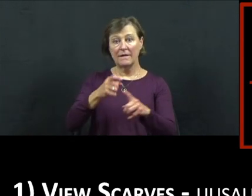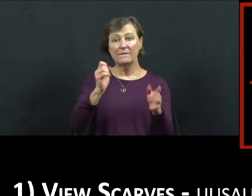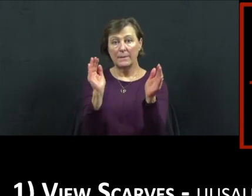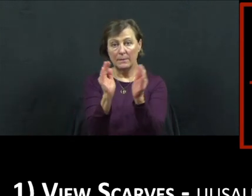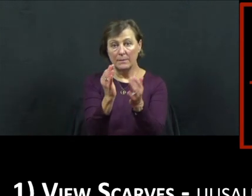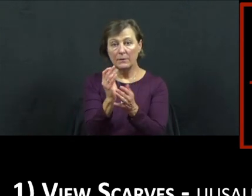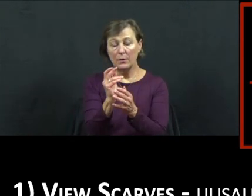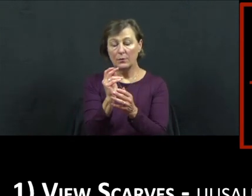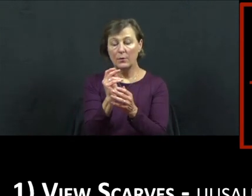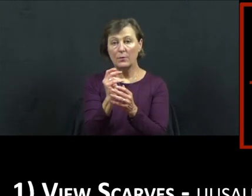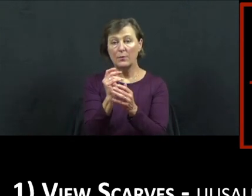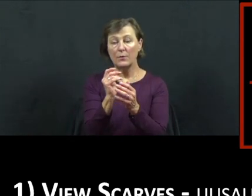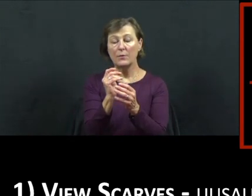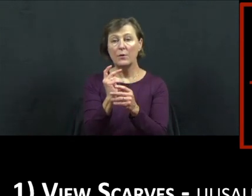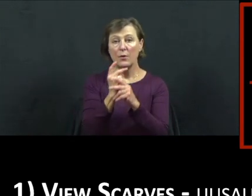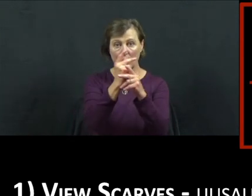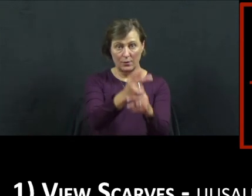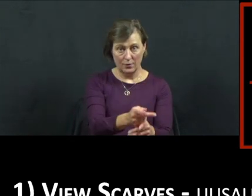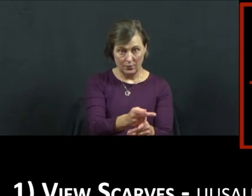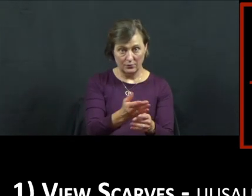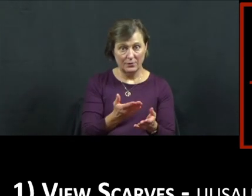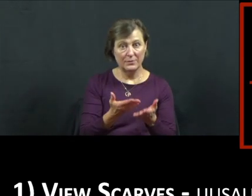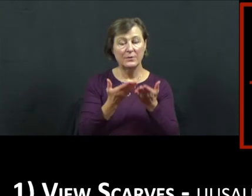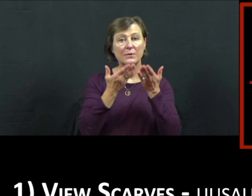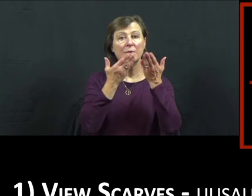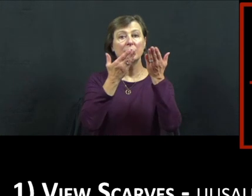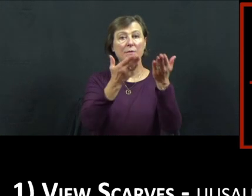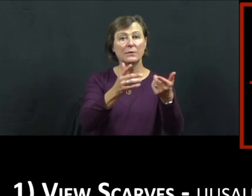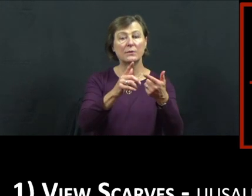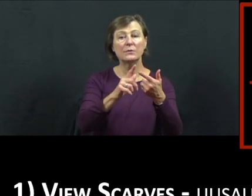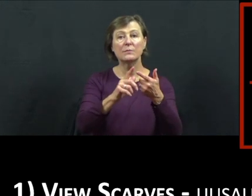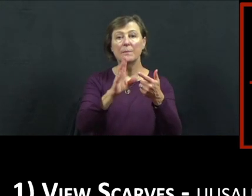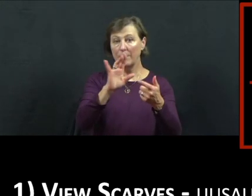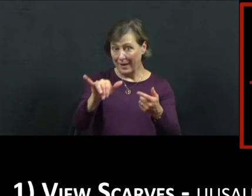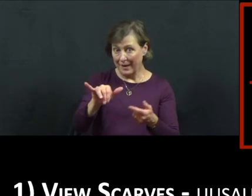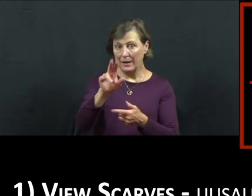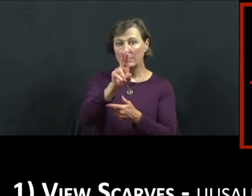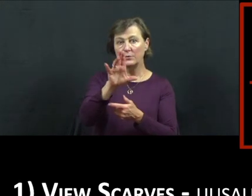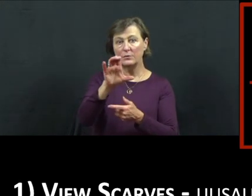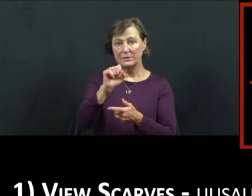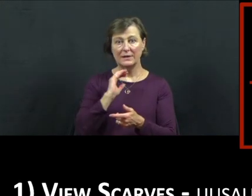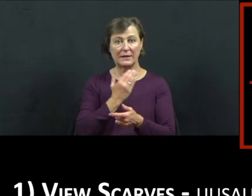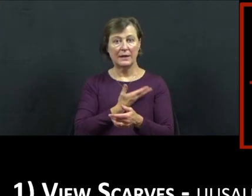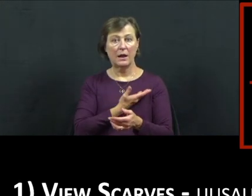UUCS and our partner organizations